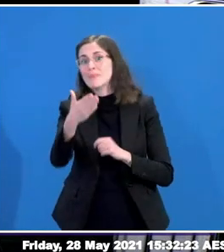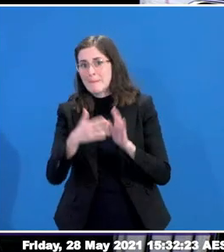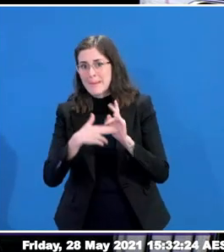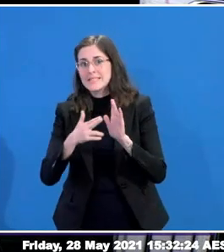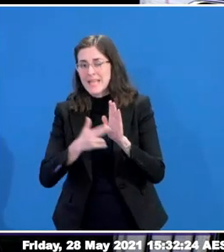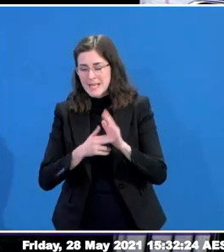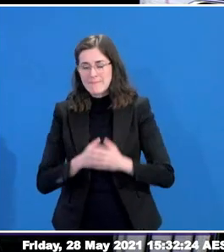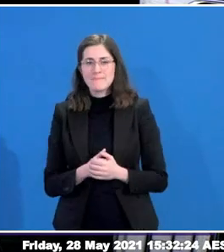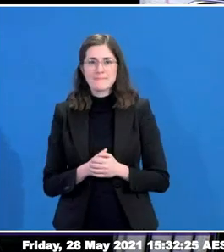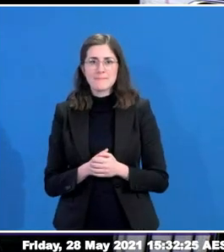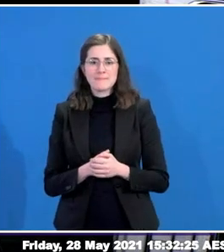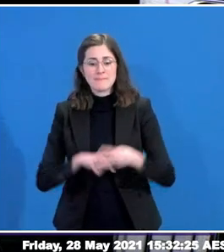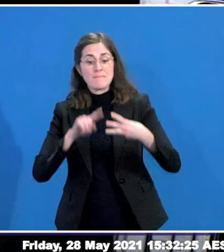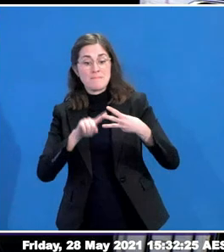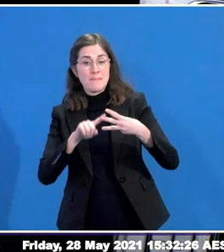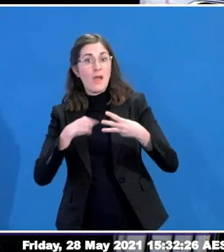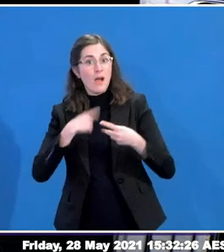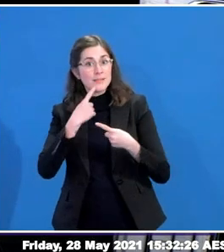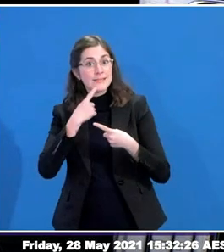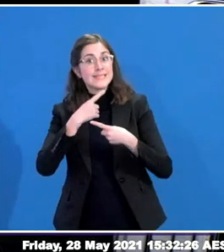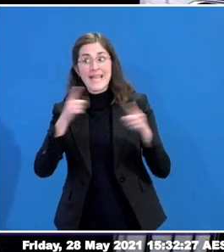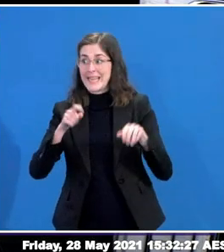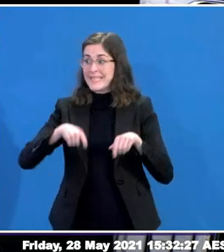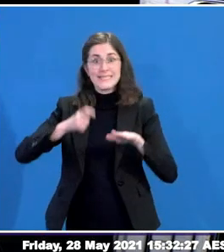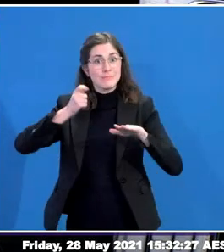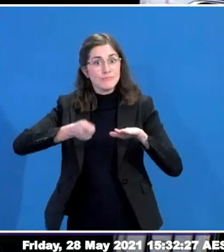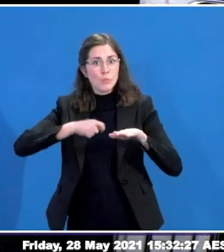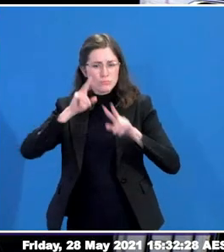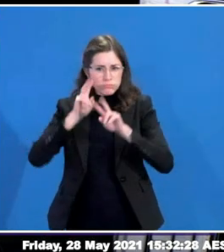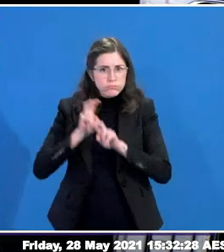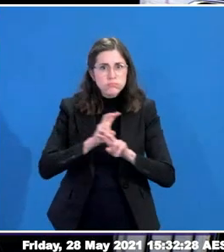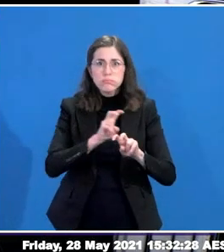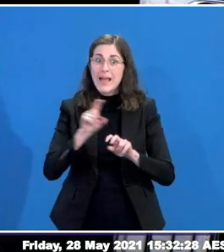Secondly, I explained that this hearing would investigate a case study involving